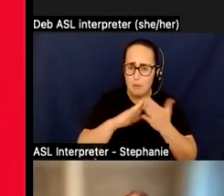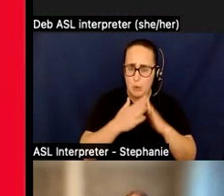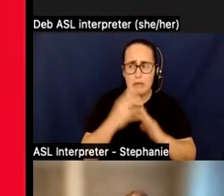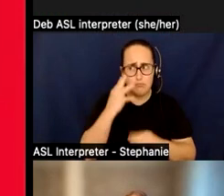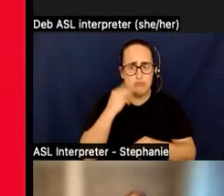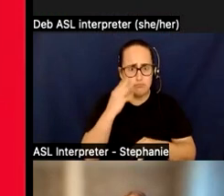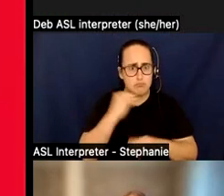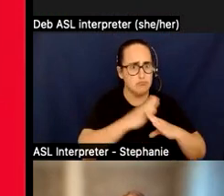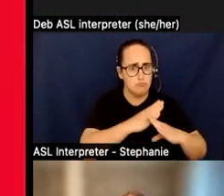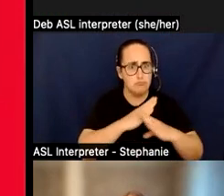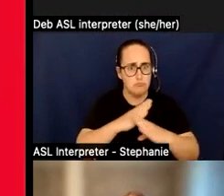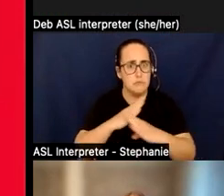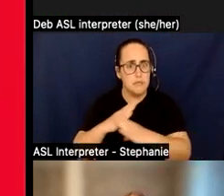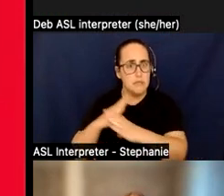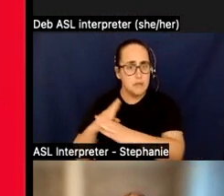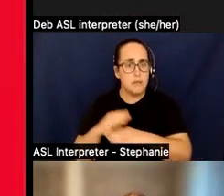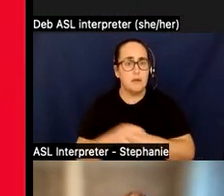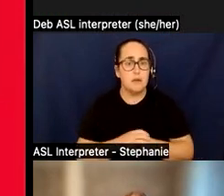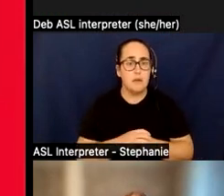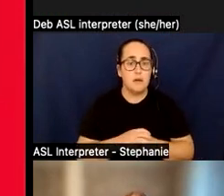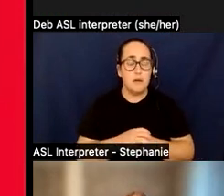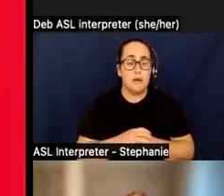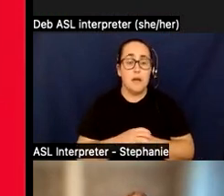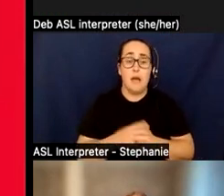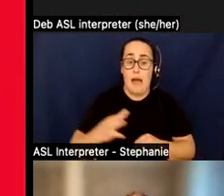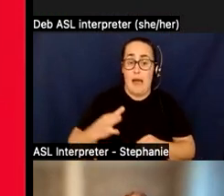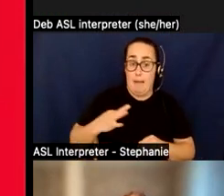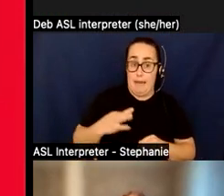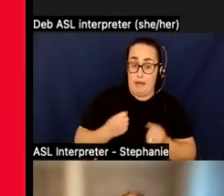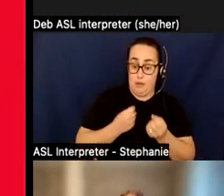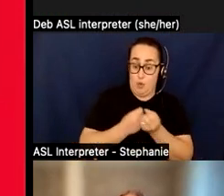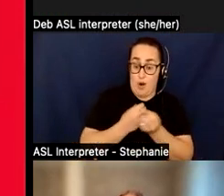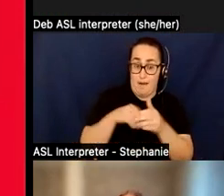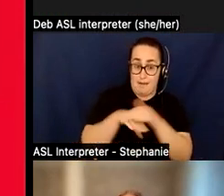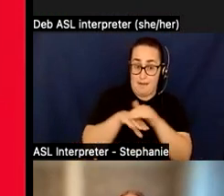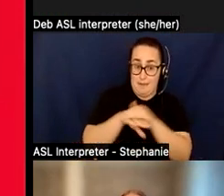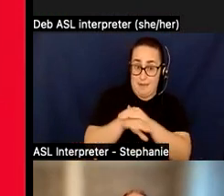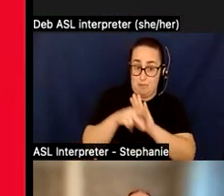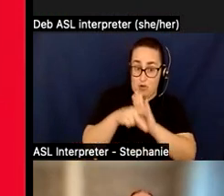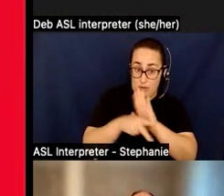seeking communities, so our Applicant Support and Accessibility Policy is for potential applicants